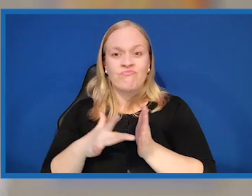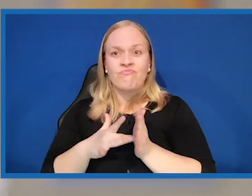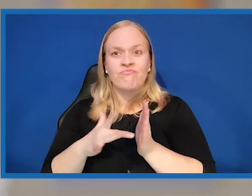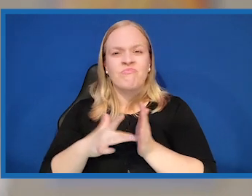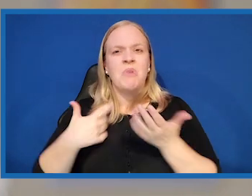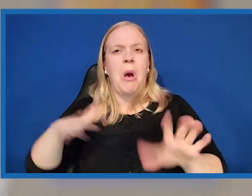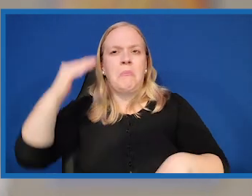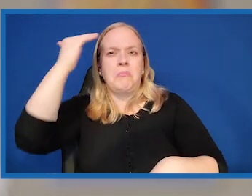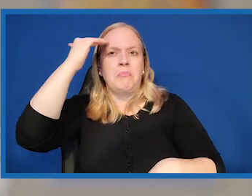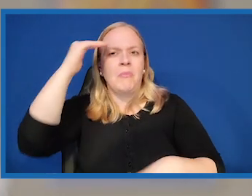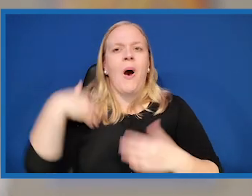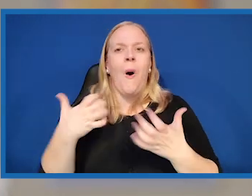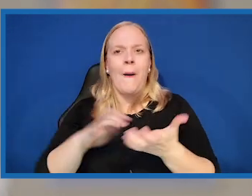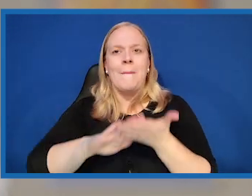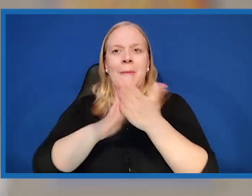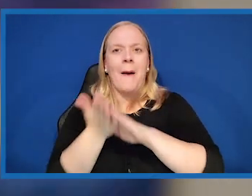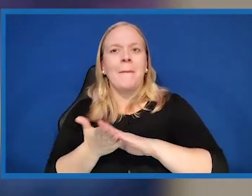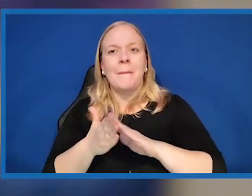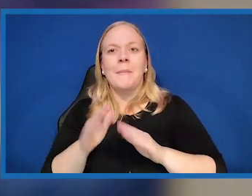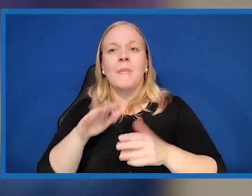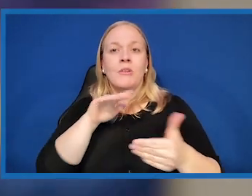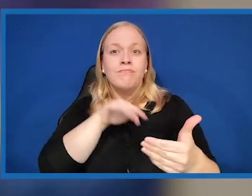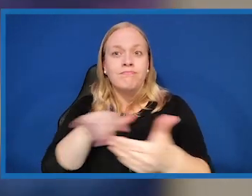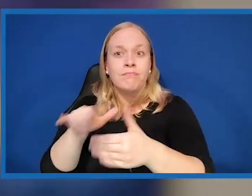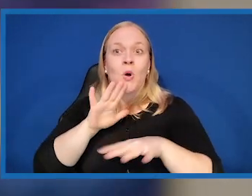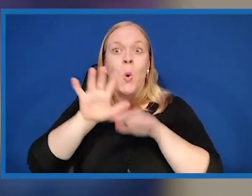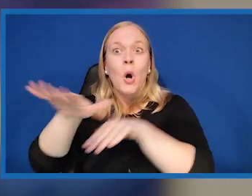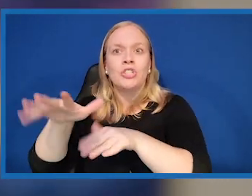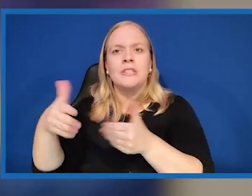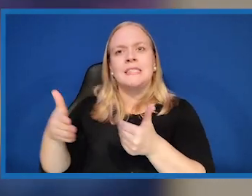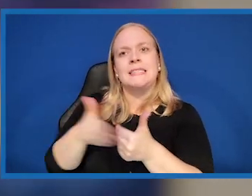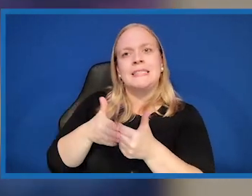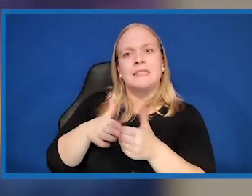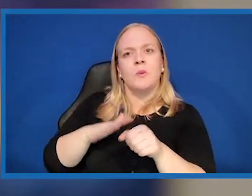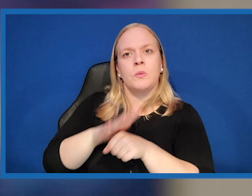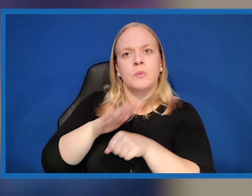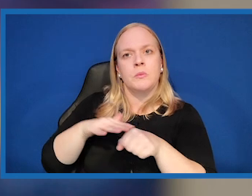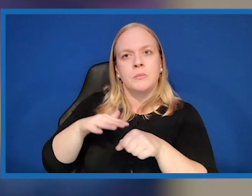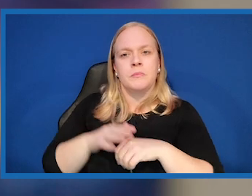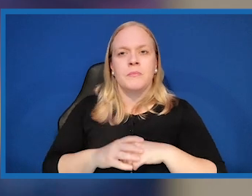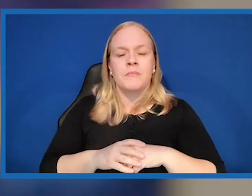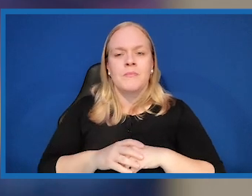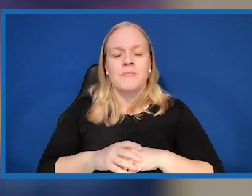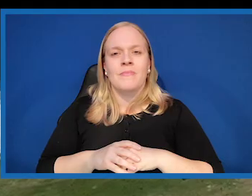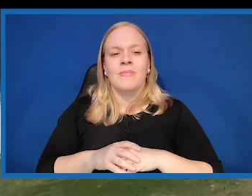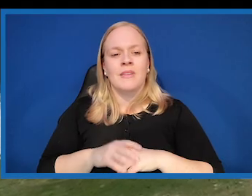A NEAR SHORE OCEANOGRAPHER. WHAT HAS DRIVEN ME IS UNDERSTANDING